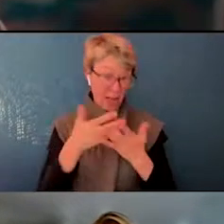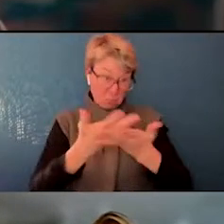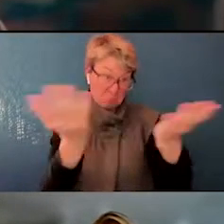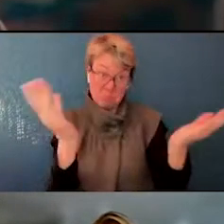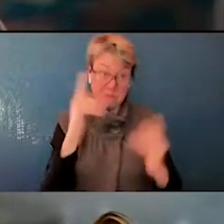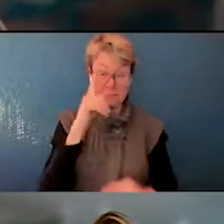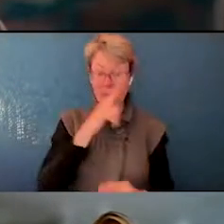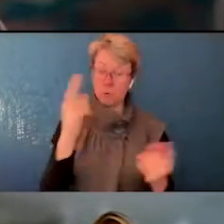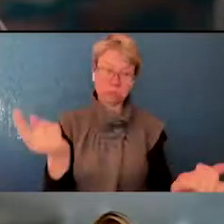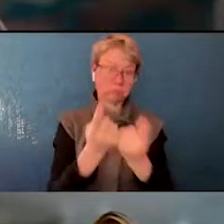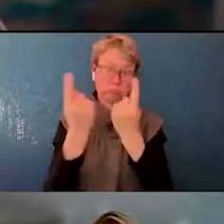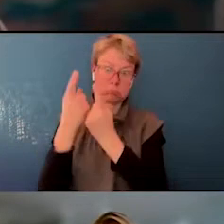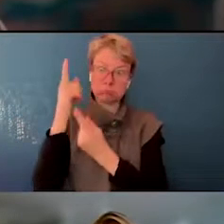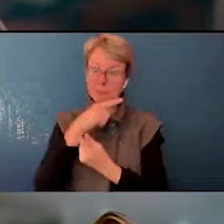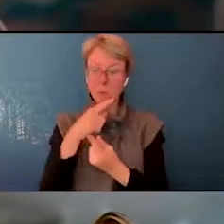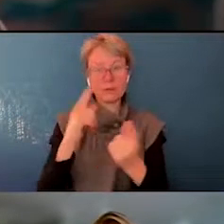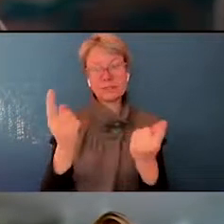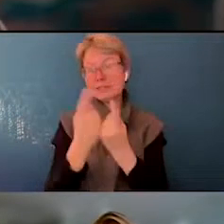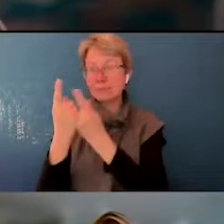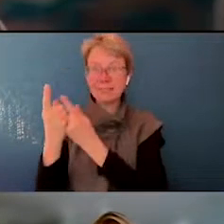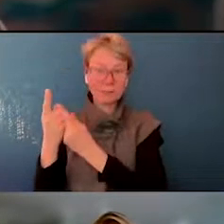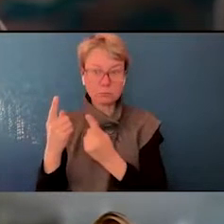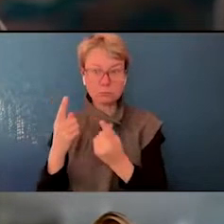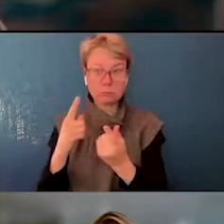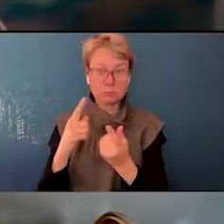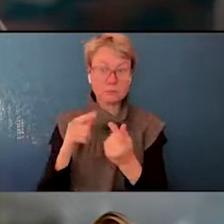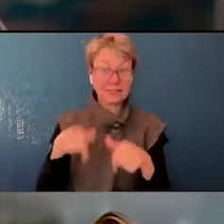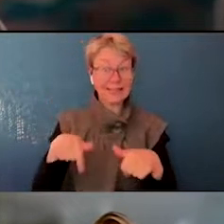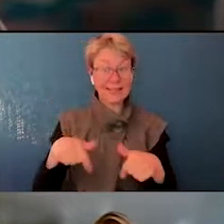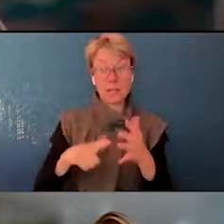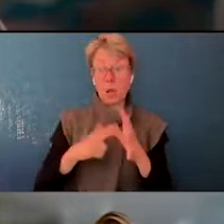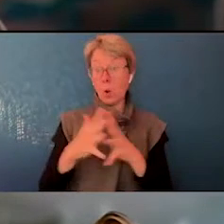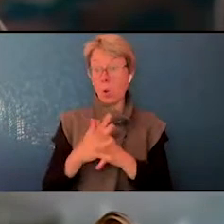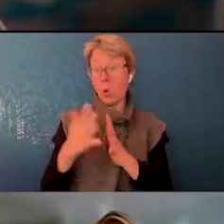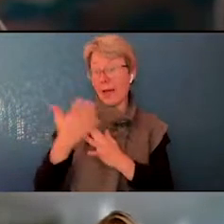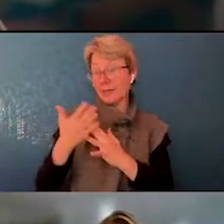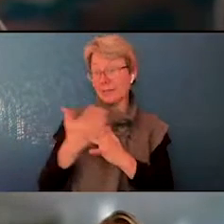all kinds of legal problems uh we here at law access are actually the starting point and we can